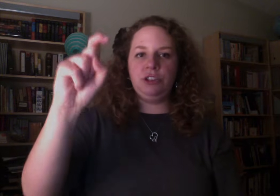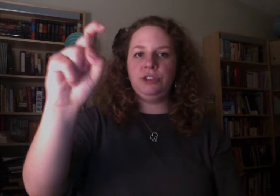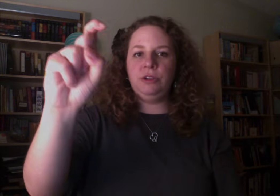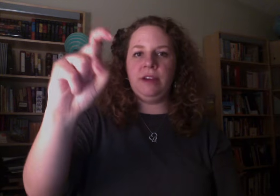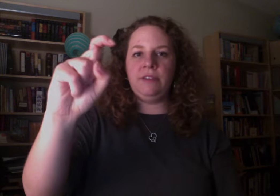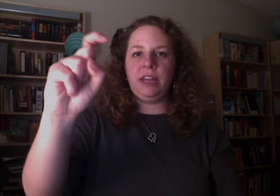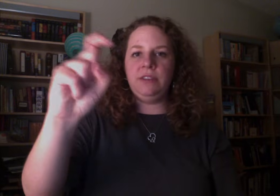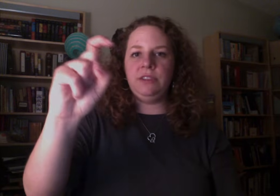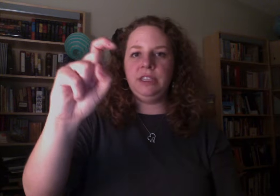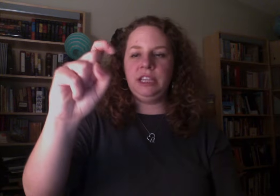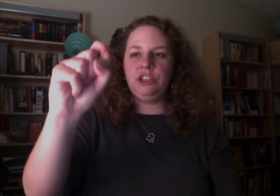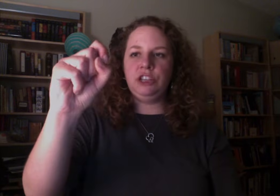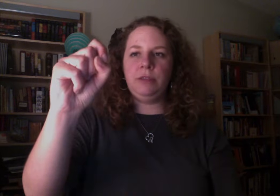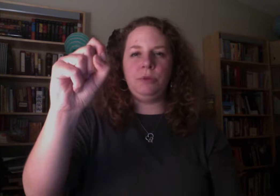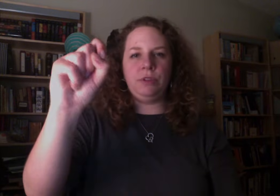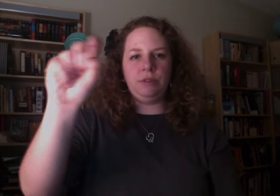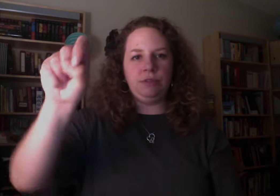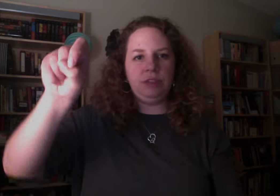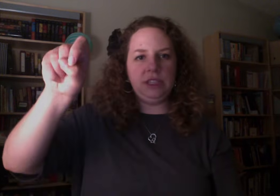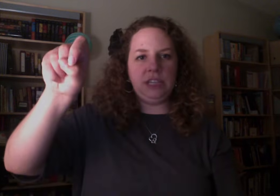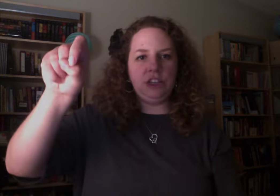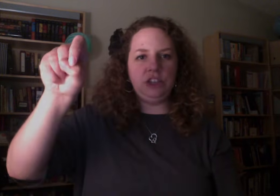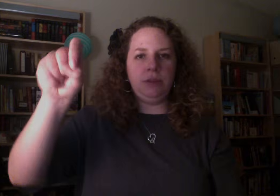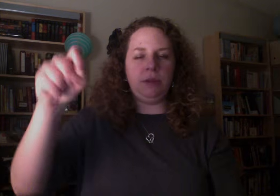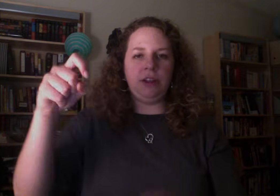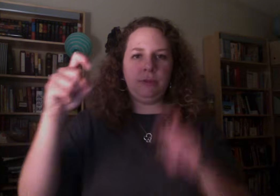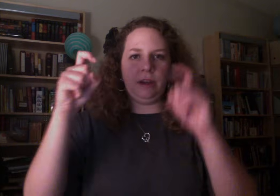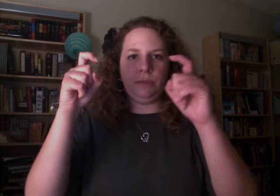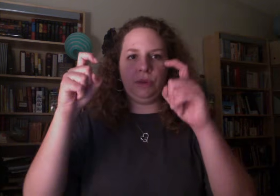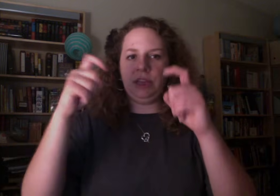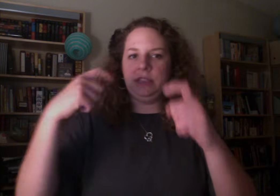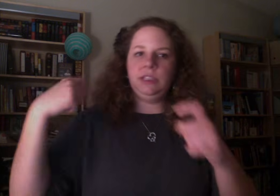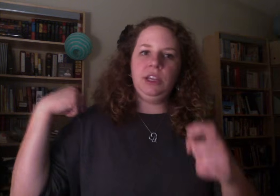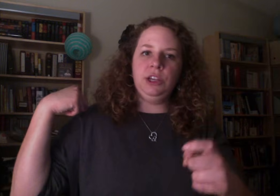So you have kind of this handshape or this handshape, either way, on both hands.